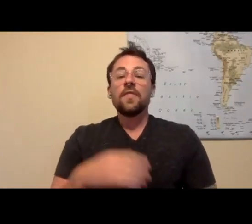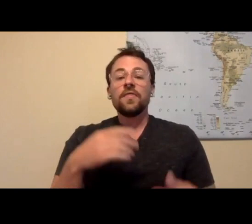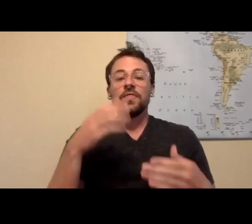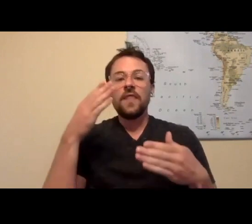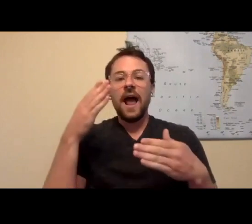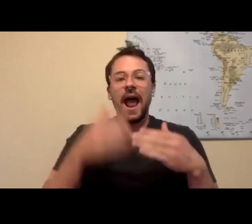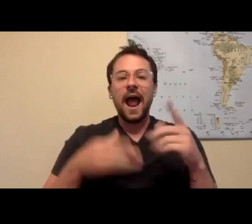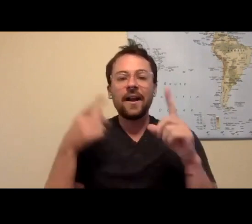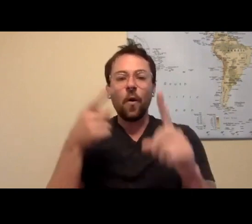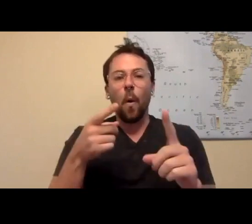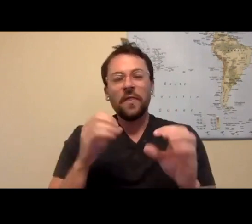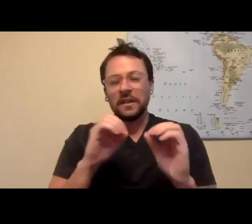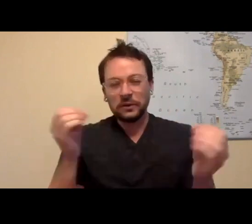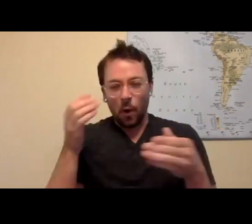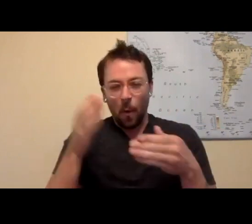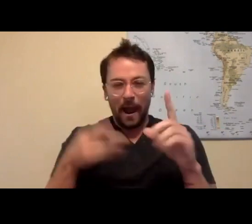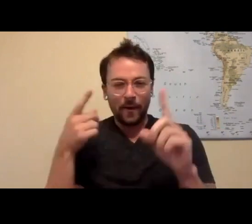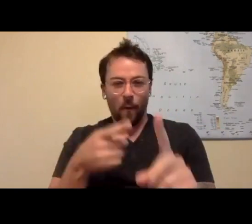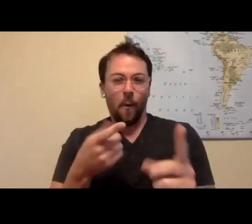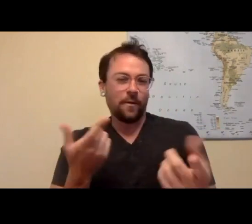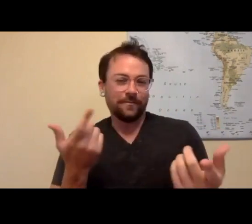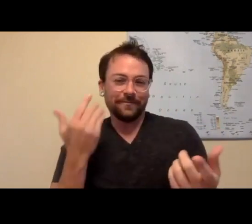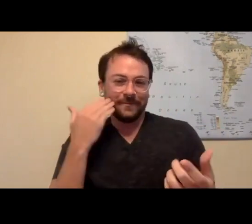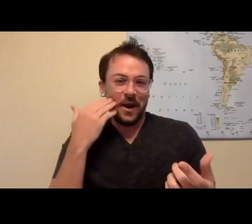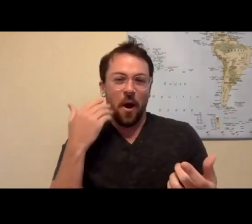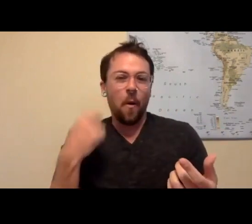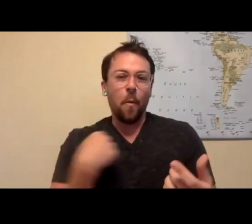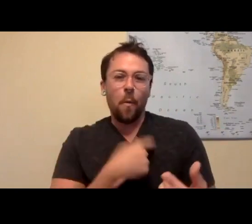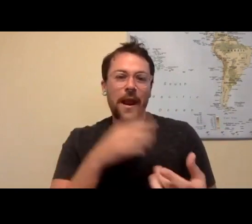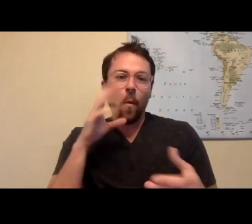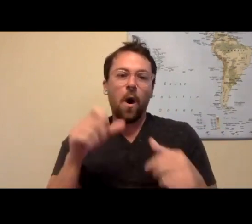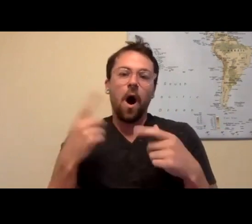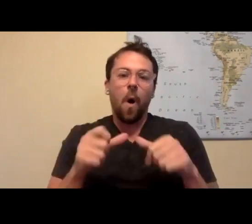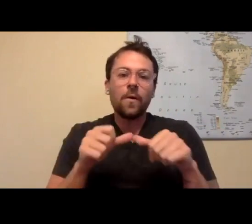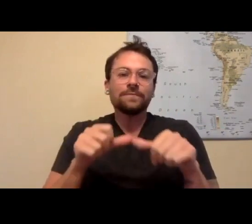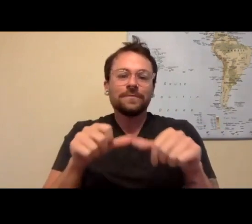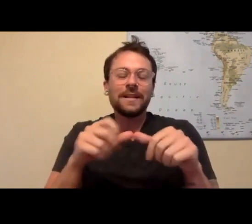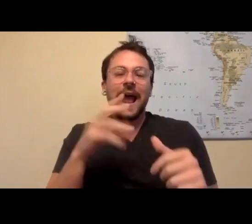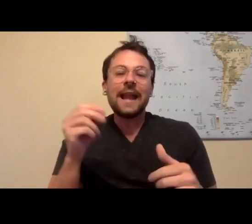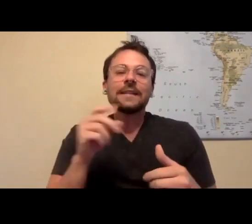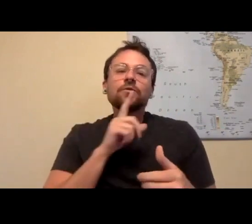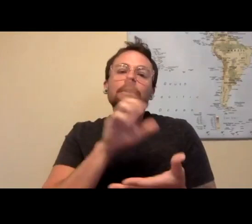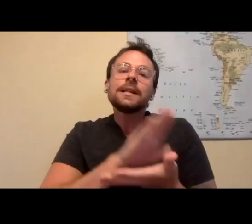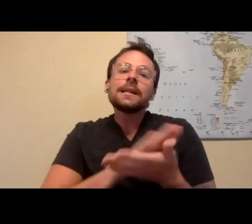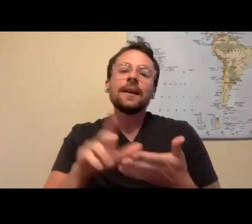It seems like it would make it easier. > I wouldn't say there's an end goal.